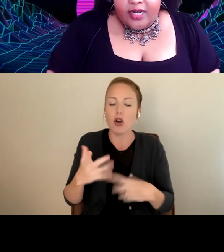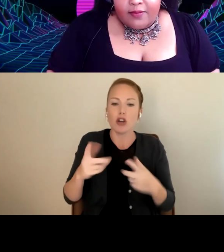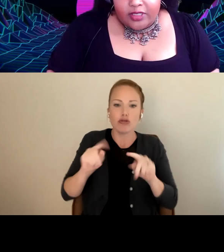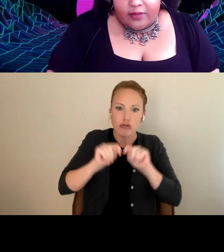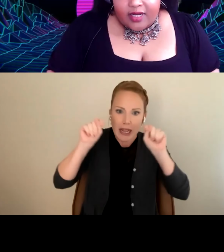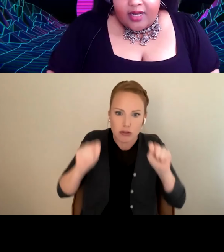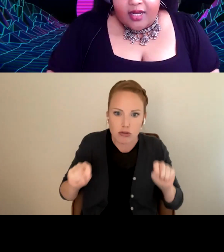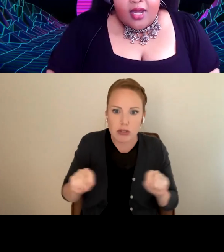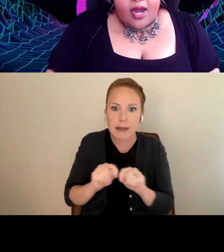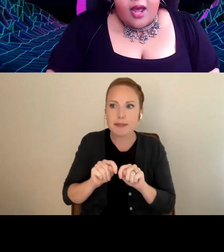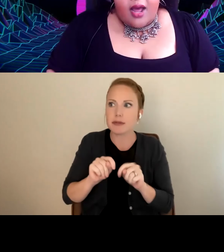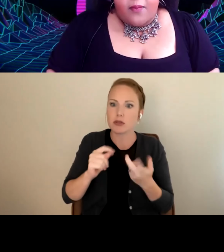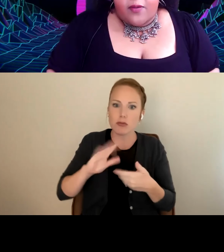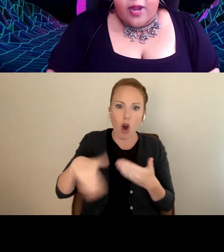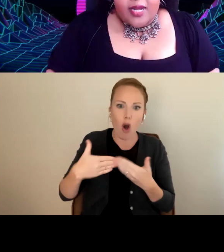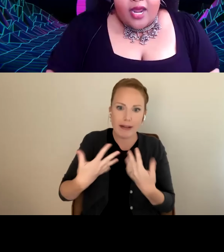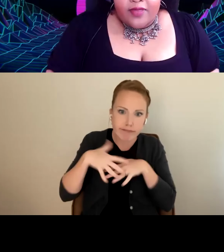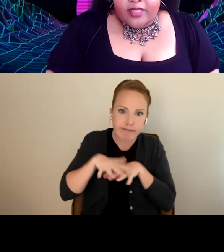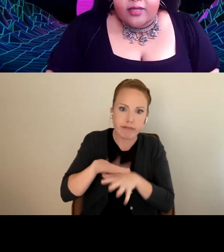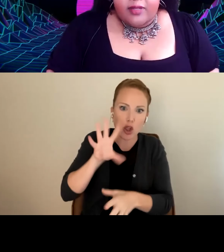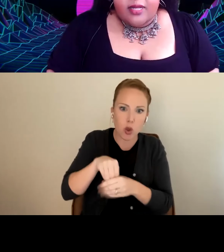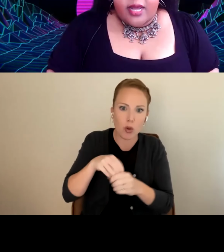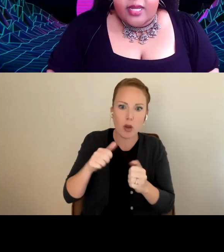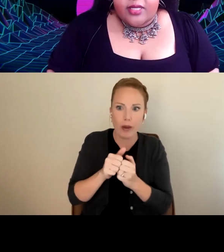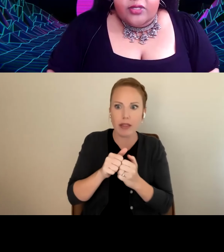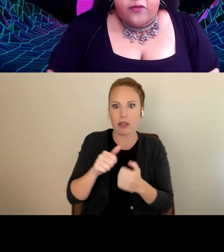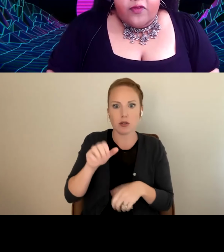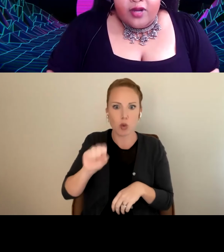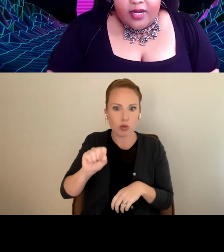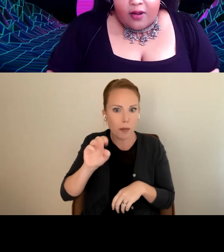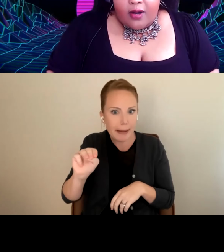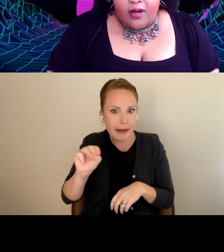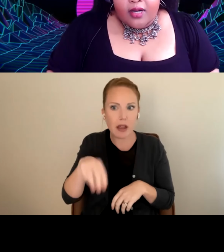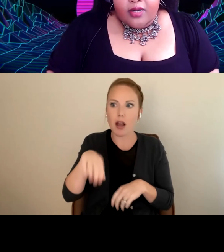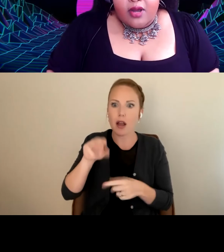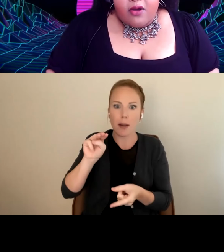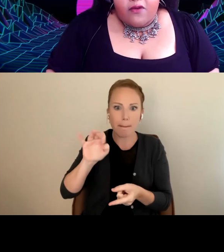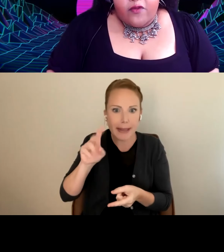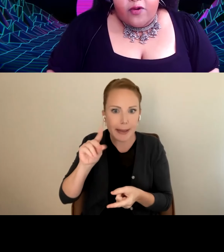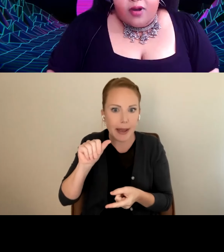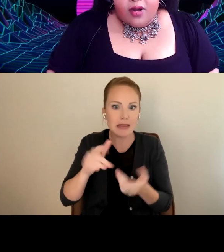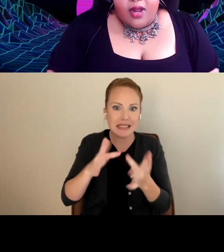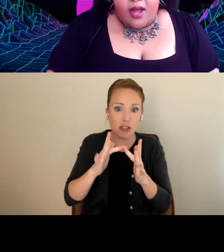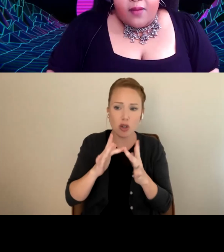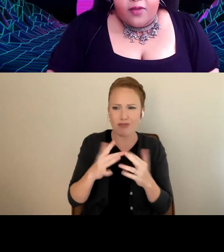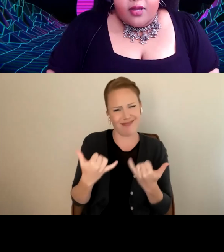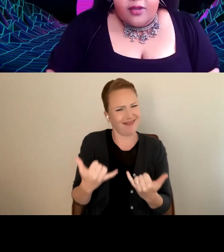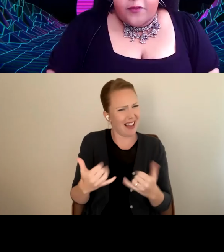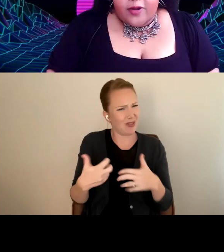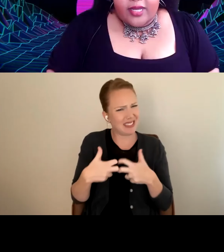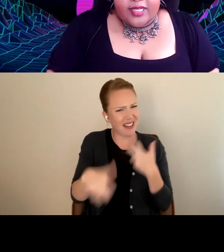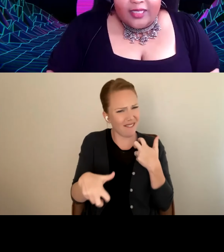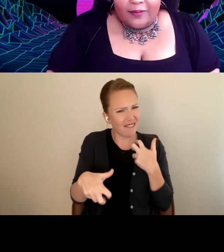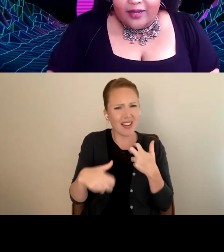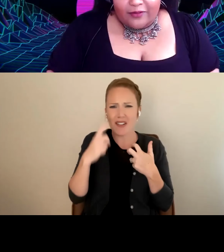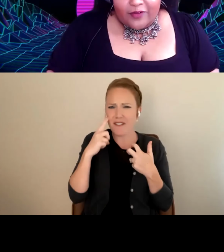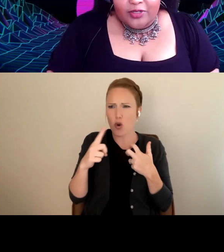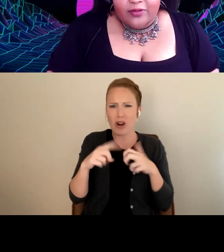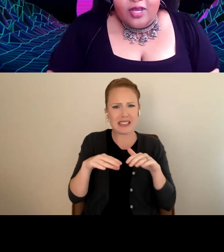in multimedia. Right now, that is something that is very hard for accessibility professionals